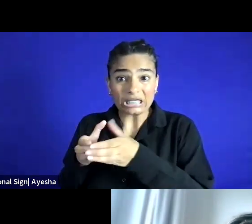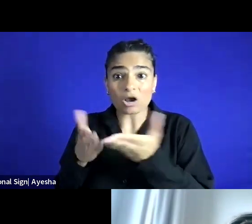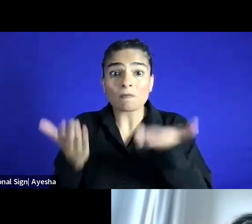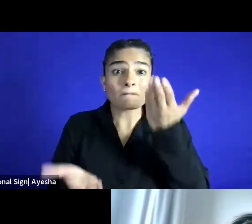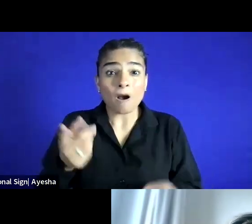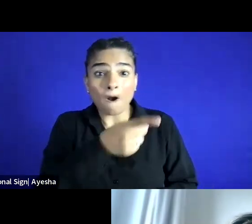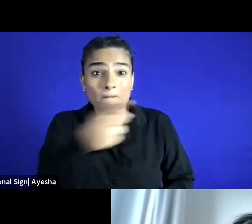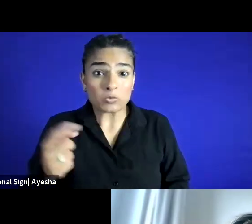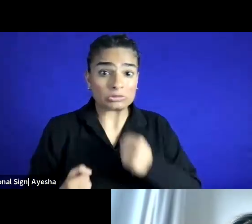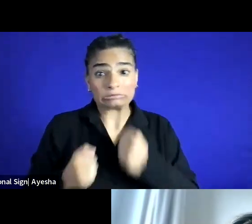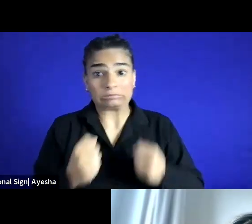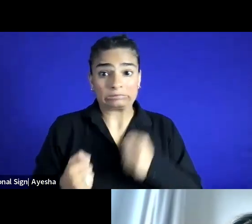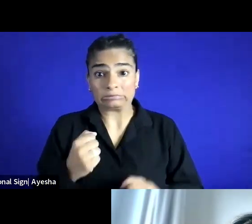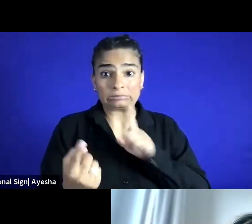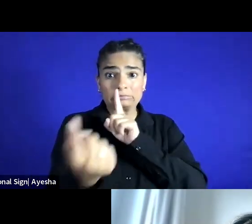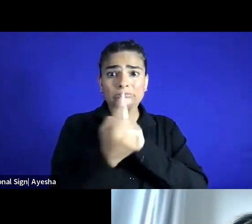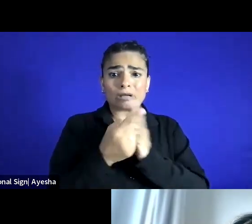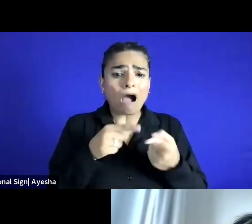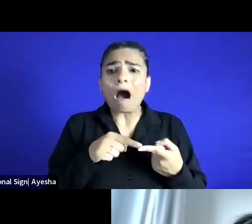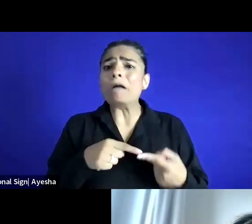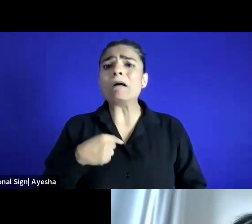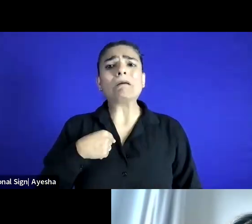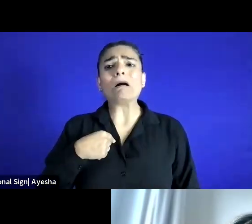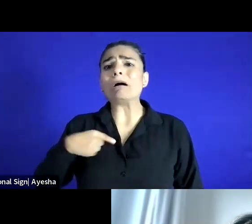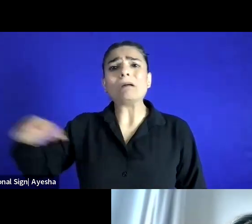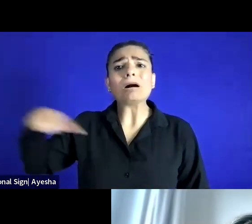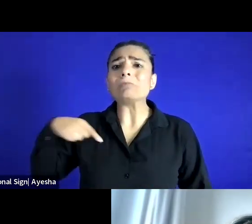with someone that you are comfortable with or you want to make changes, we will happily